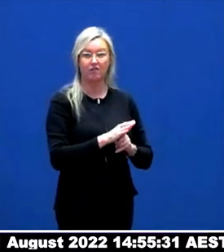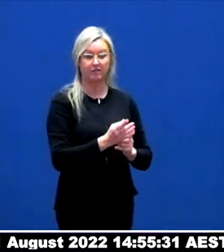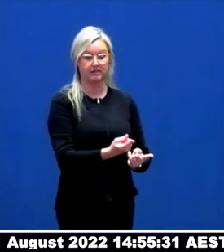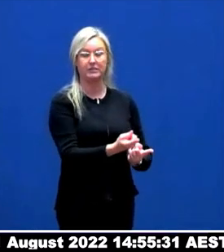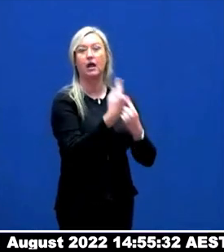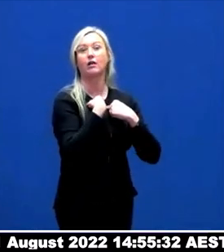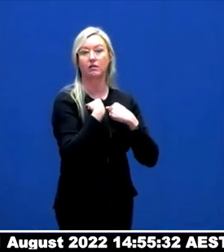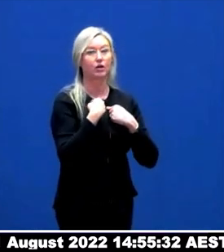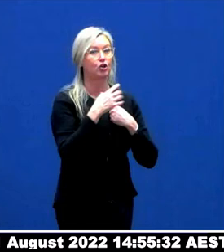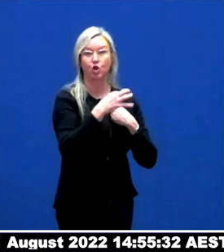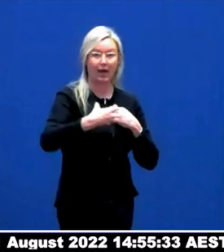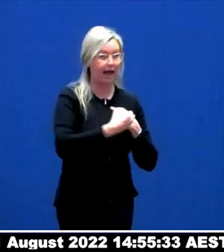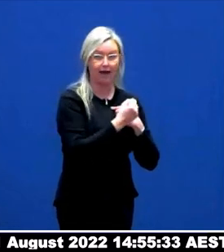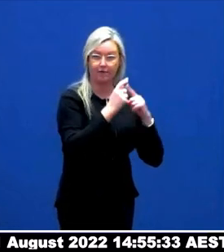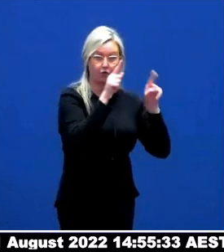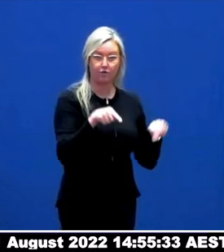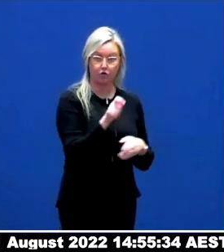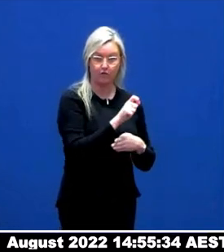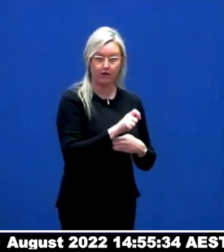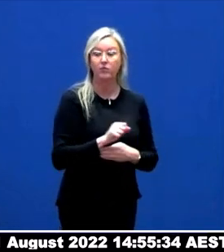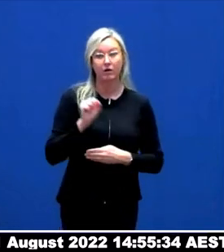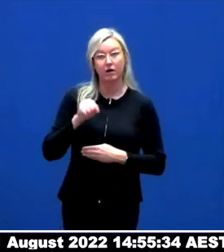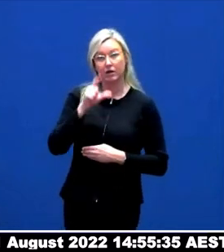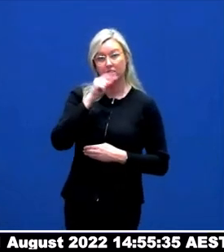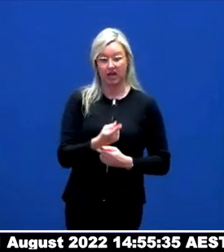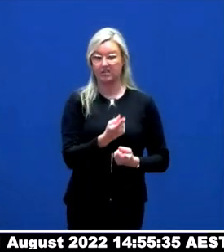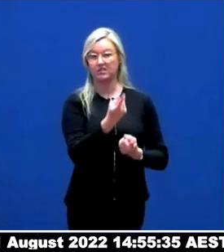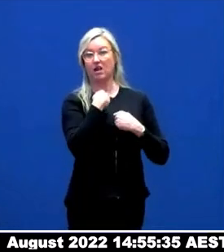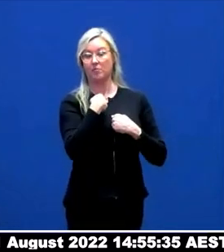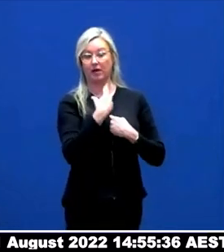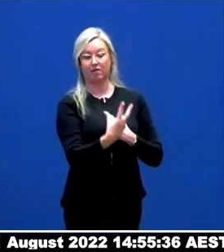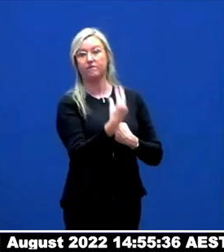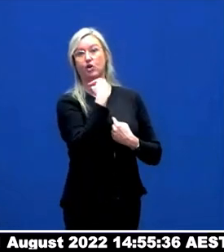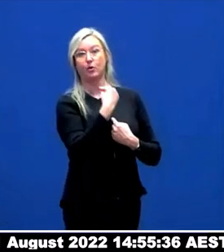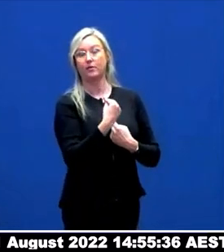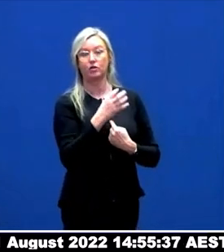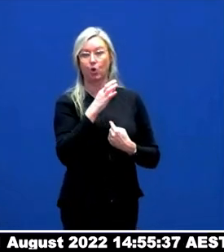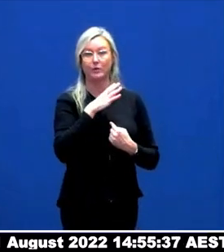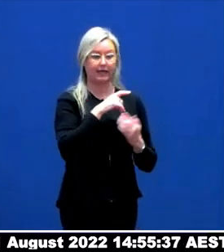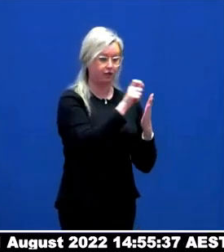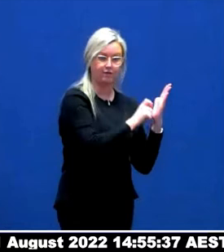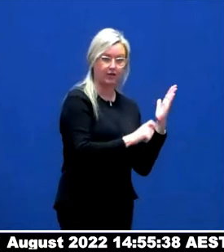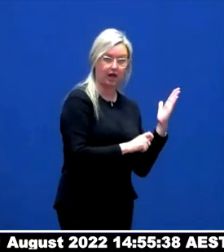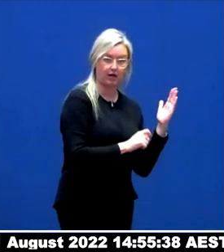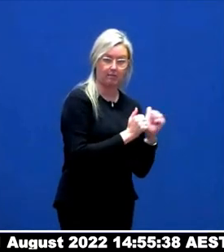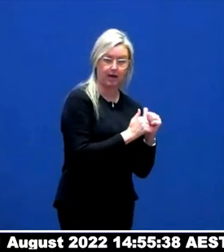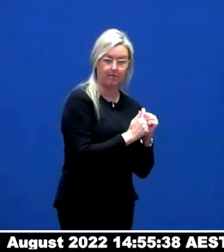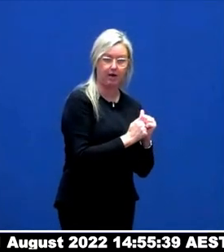Yes, you can make a verbal access request. And when you make a verbal access request, it is still the case that you then